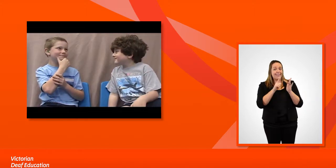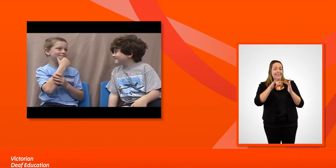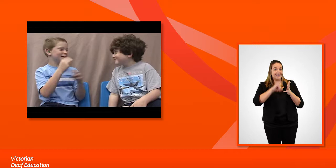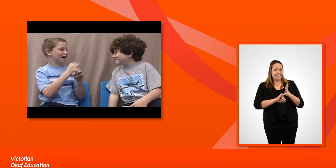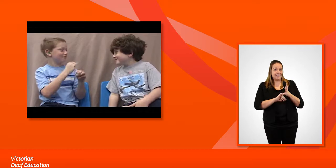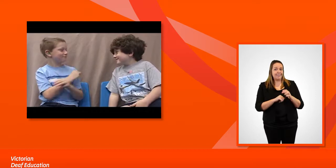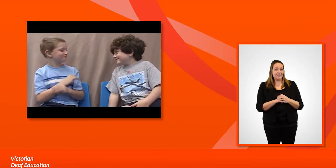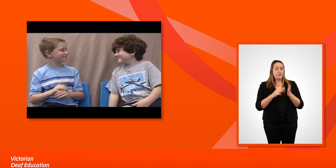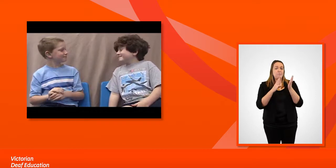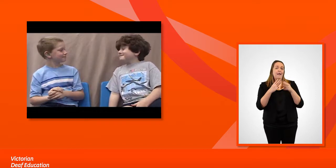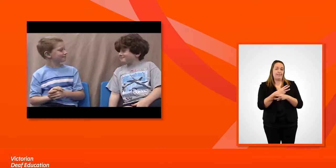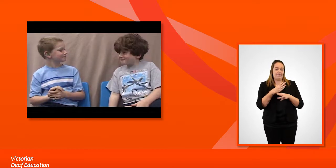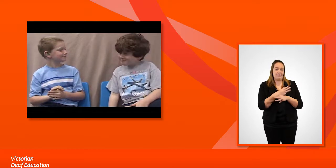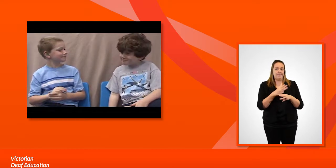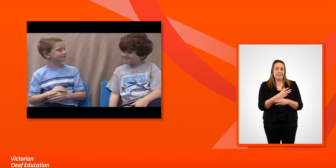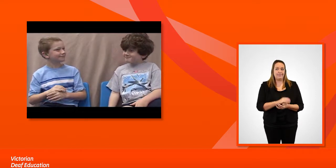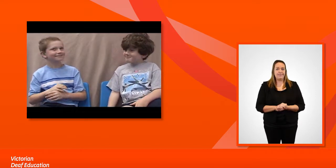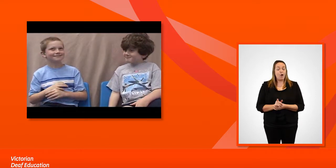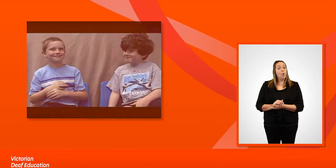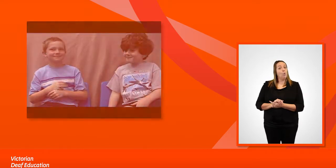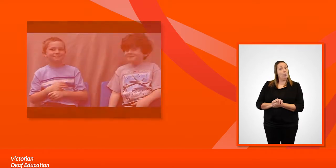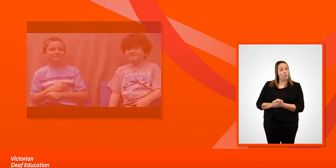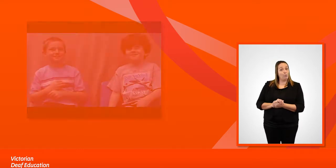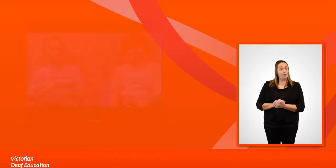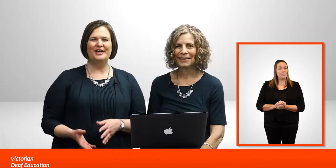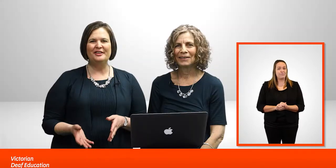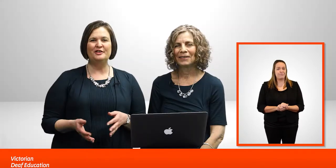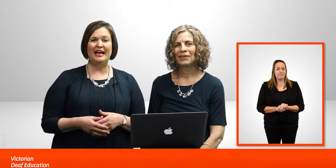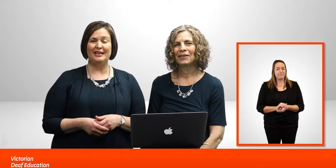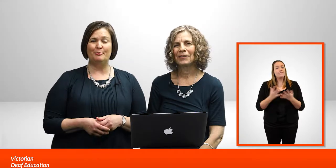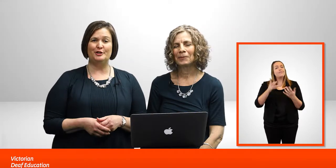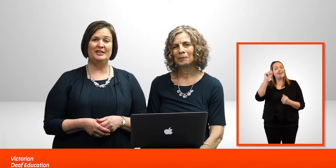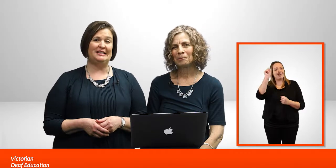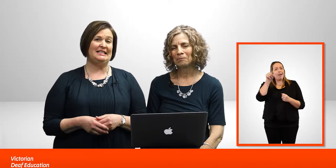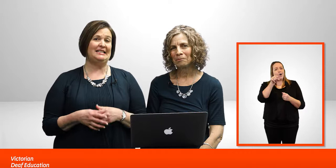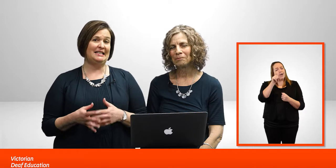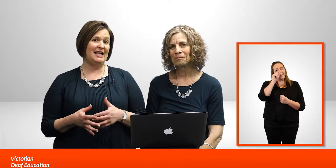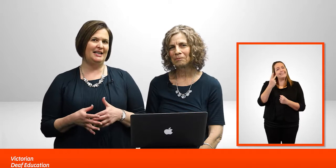So now that you've had an opportunity to see S.E.E.